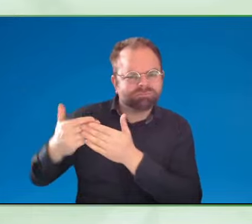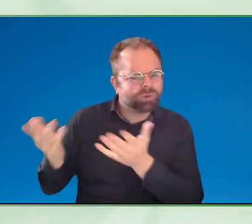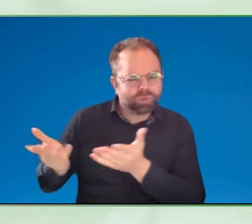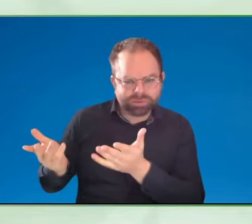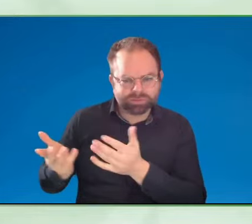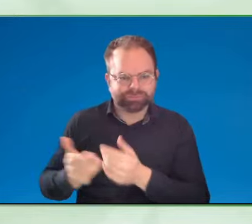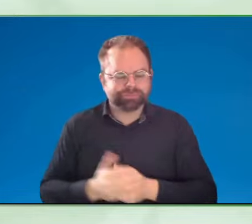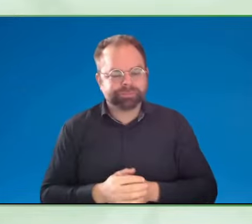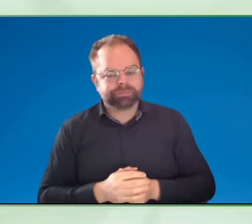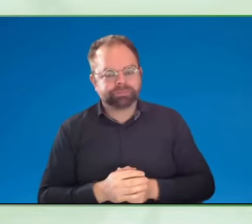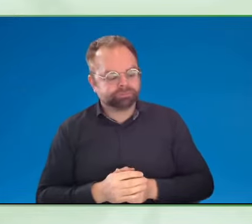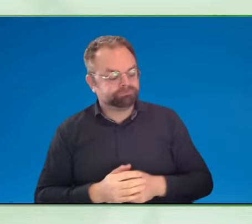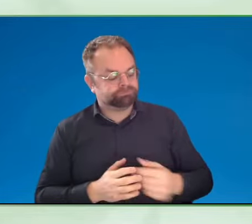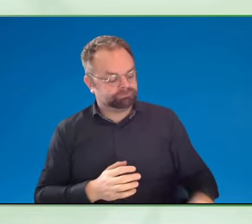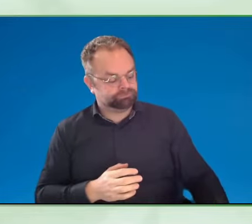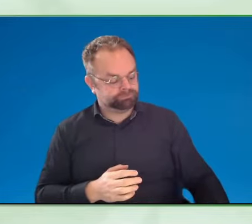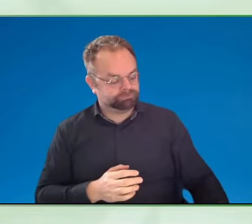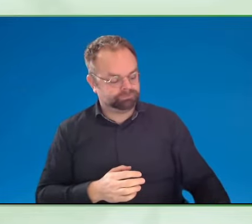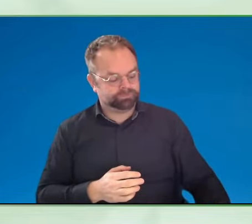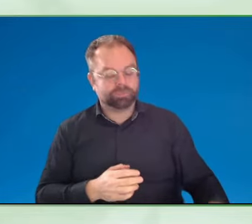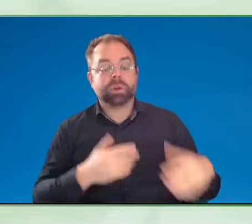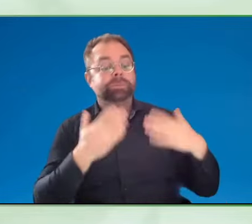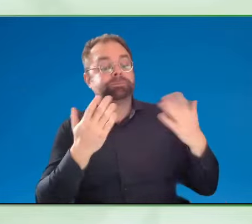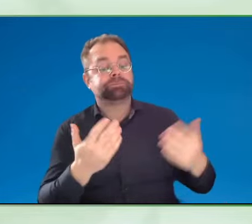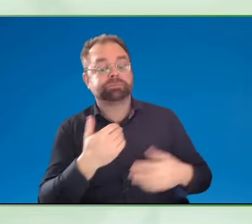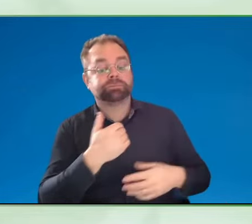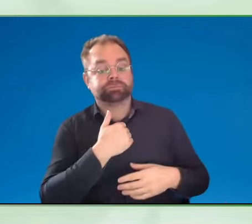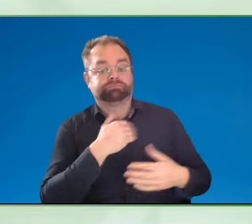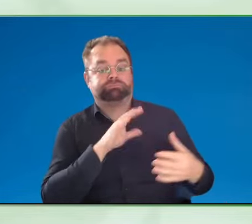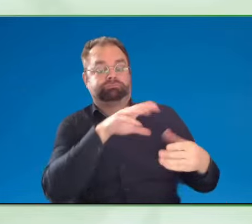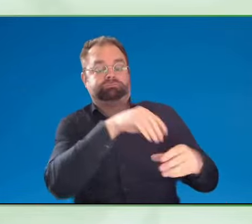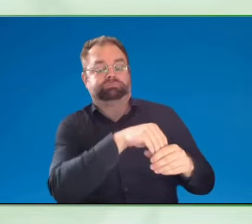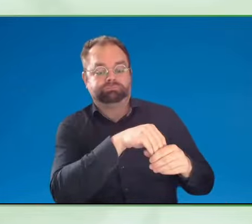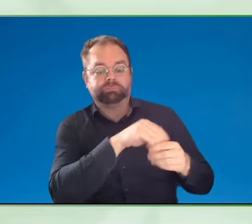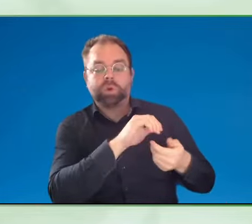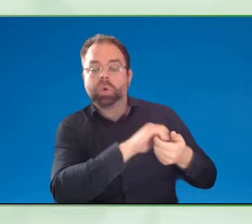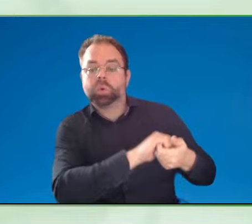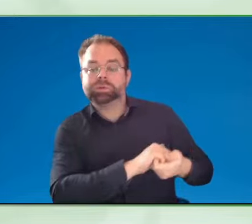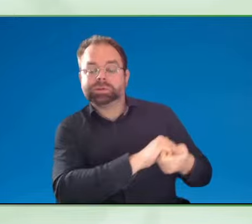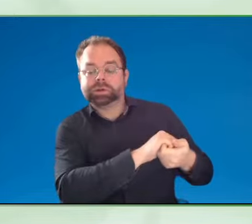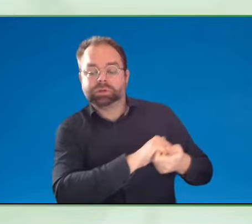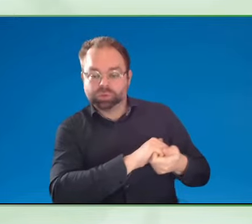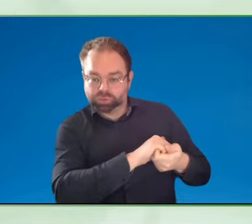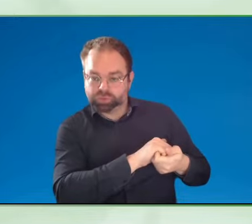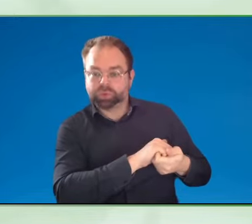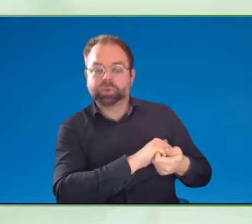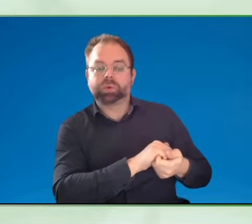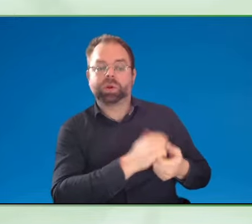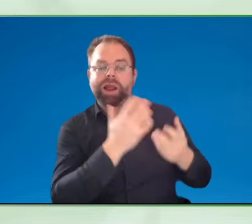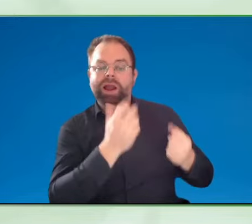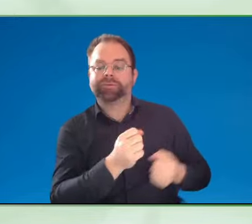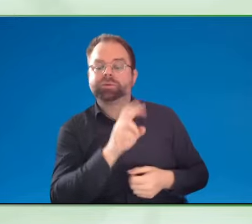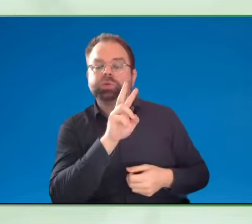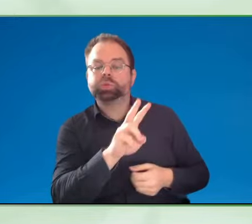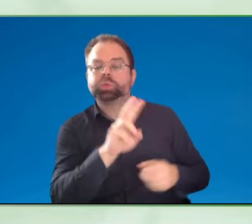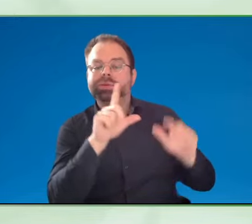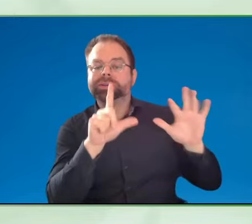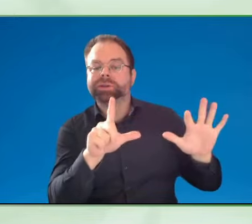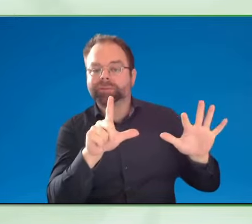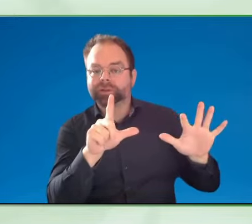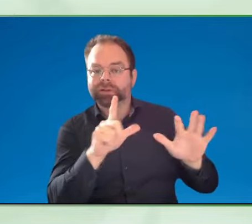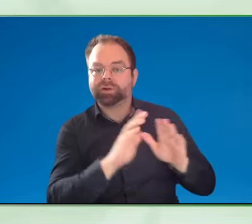We are into building always imagining what would be the next best library in Singapore.